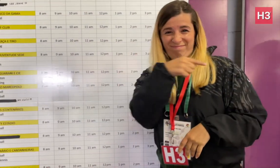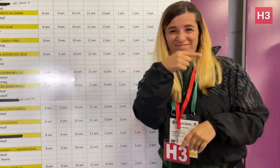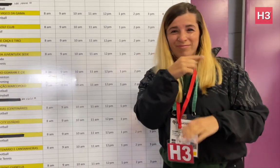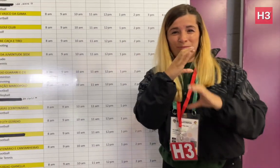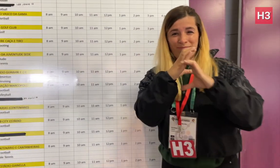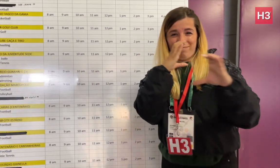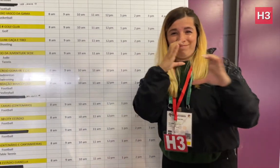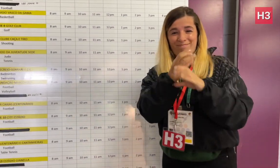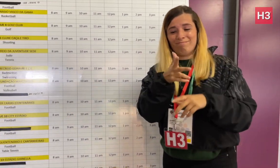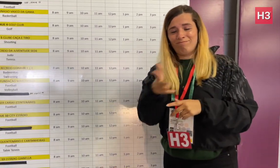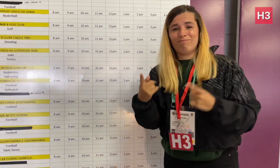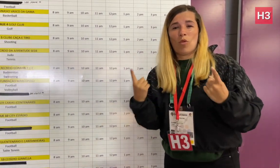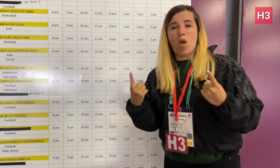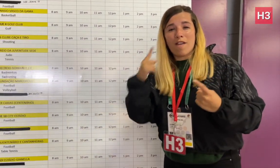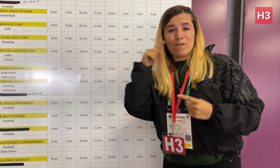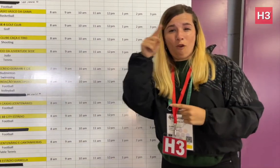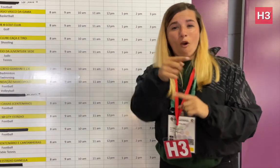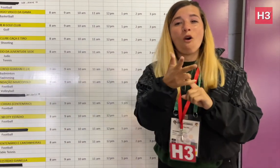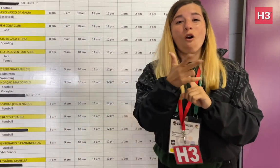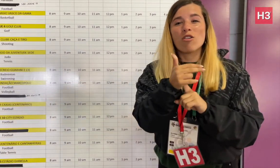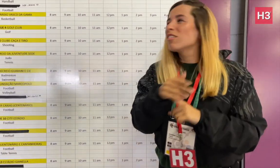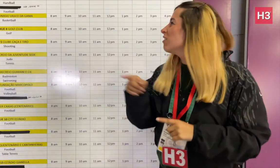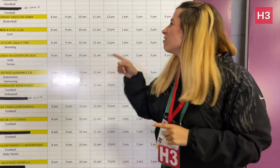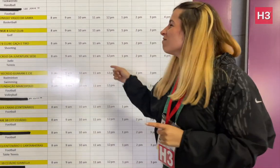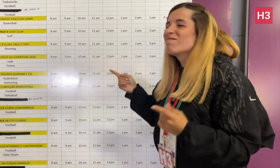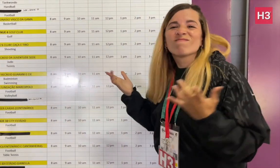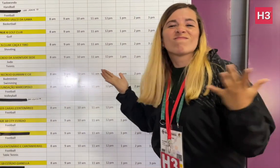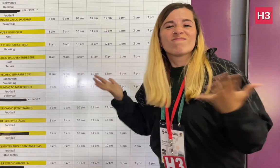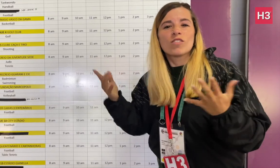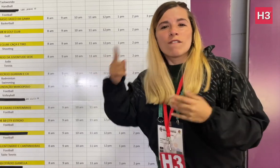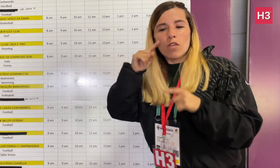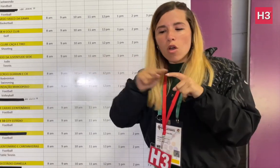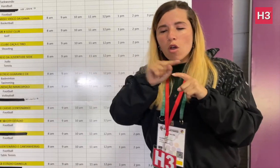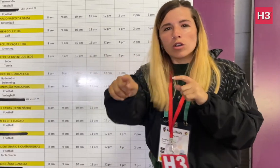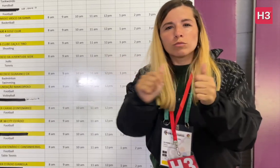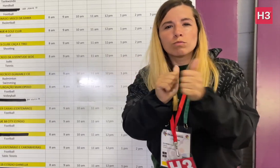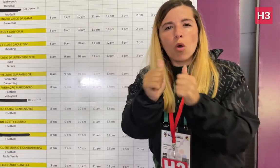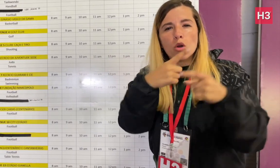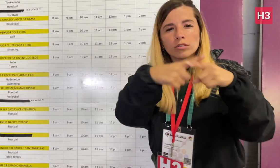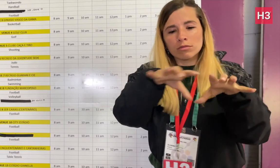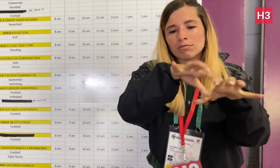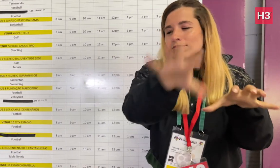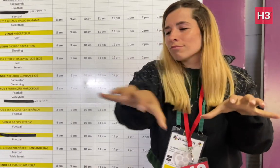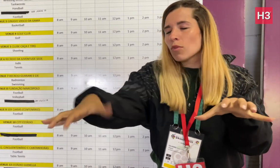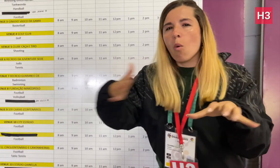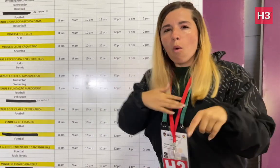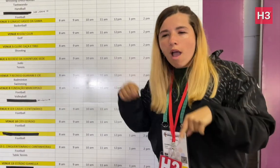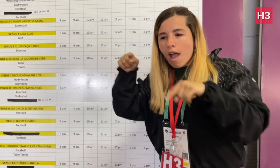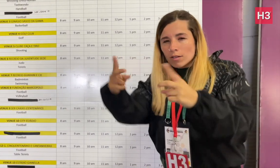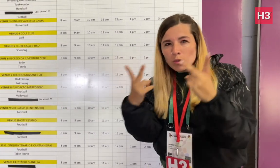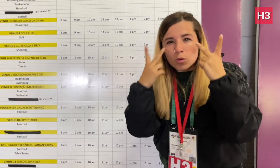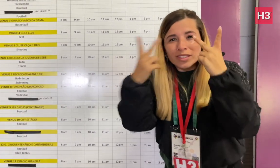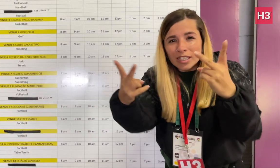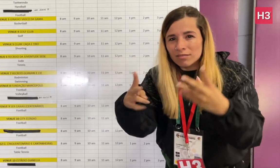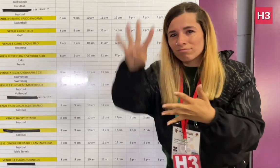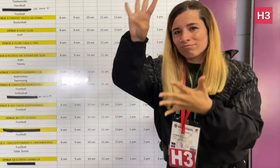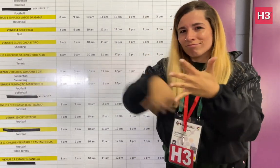While the athletics are waiting to get back to the hotel, they can check the full list of